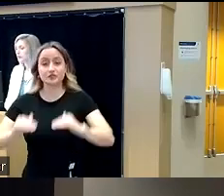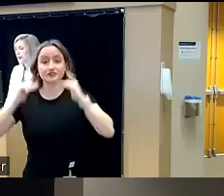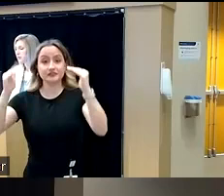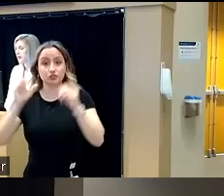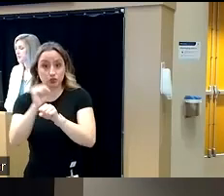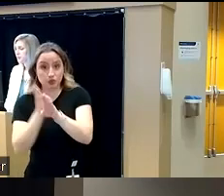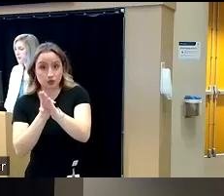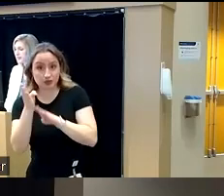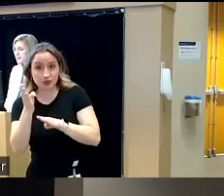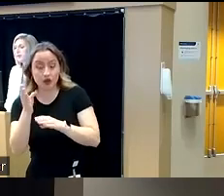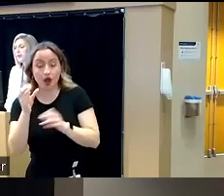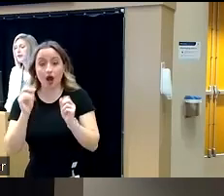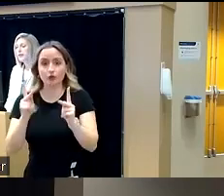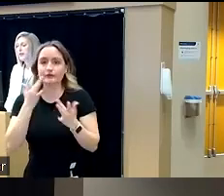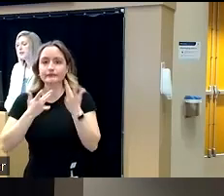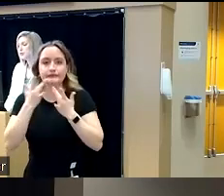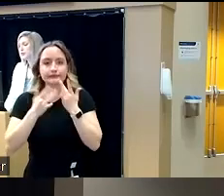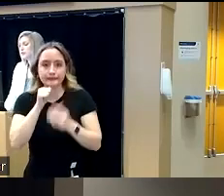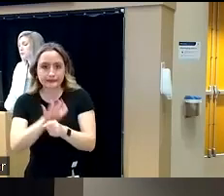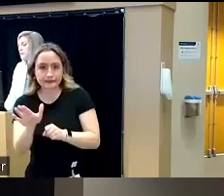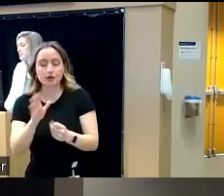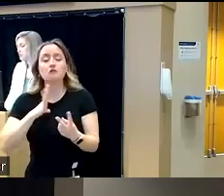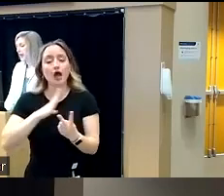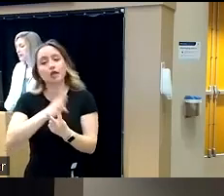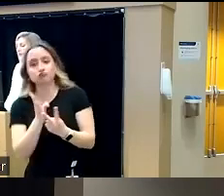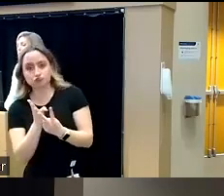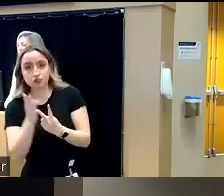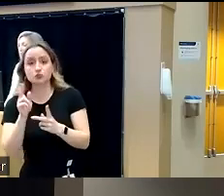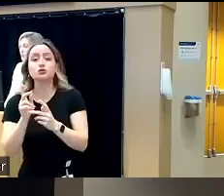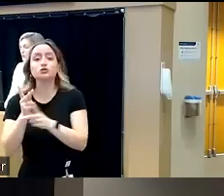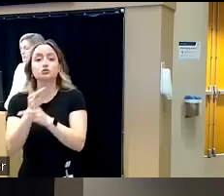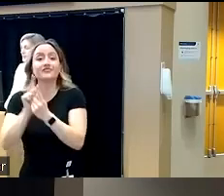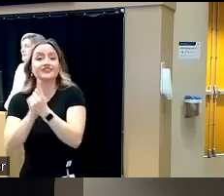advance their career and become a supervisor they can join the supervision track take these